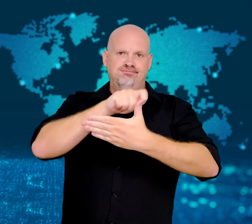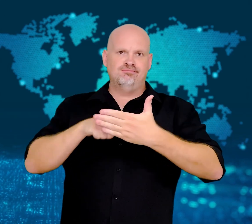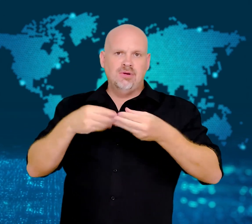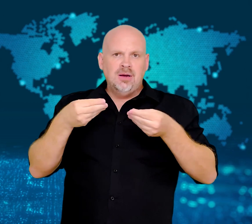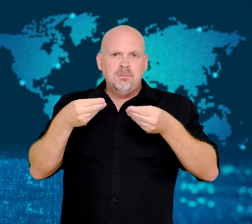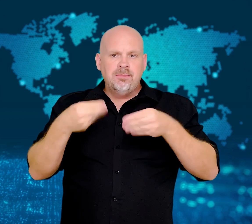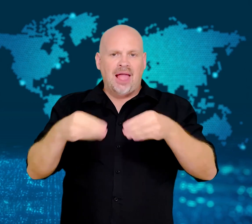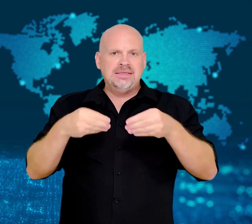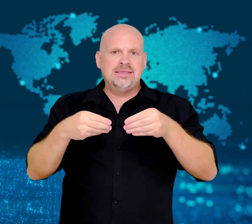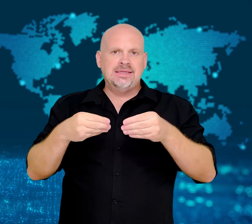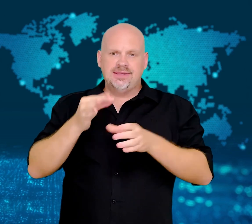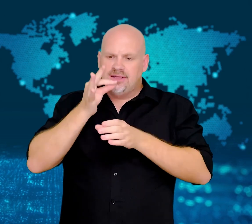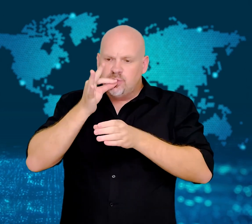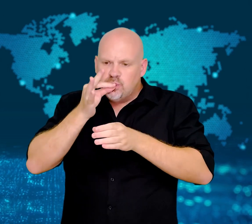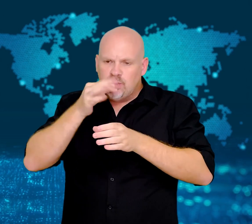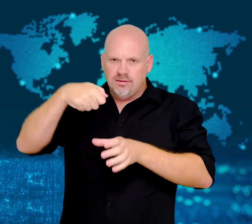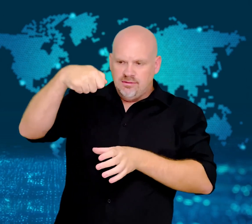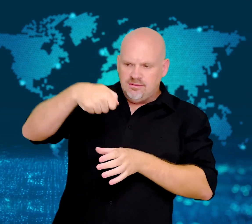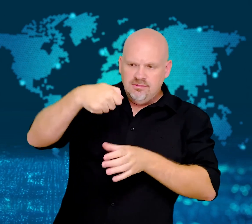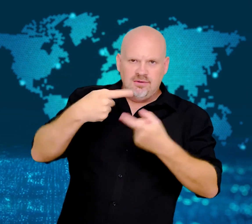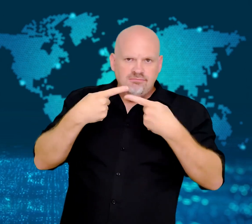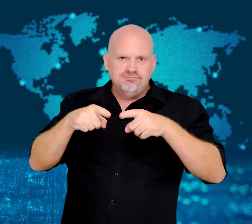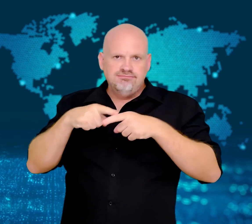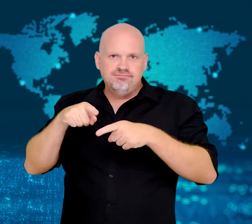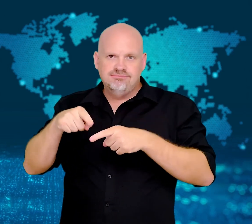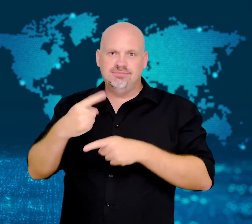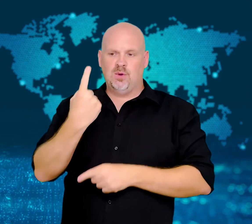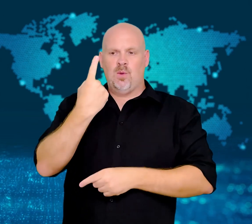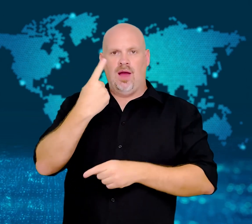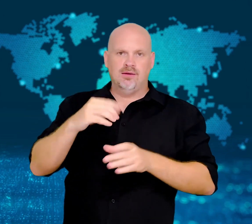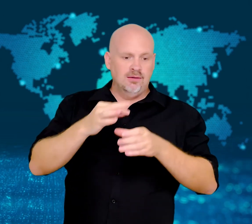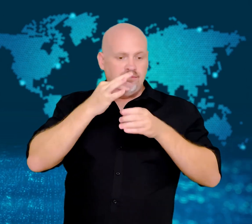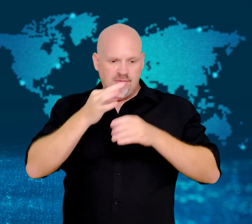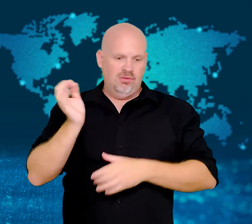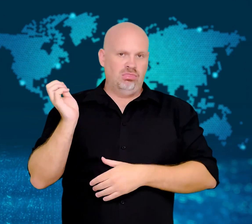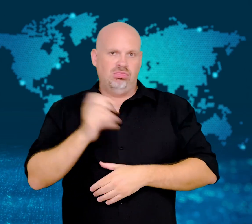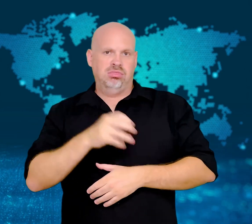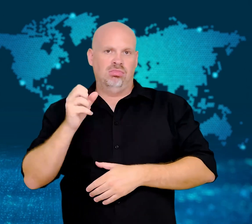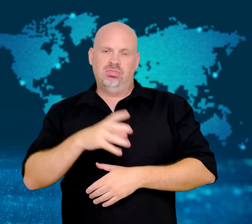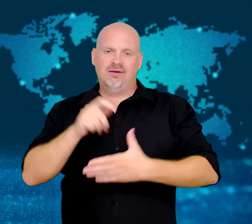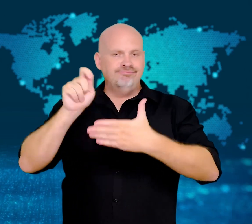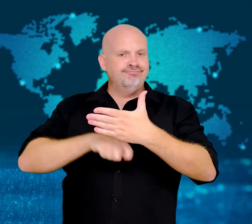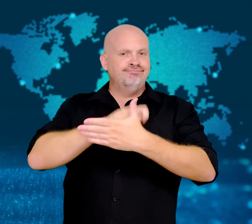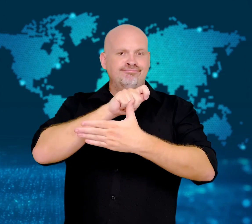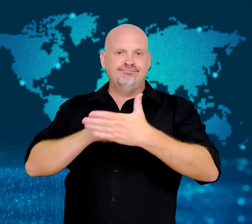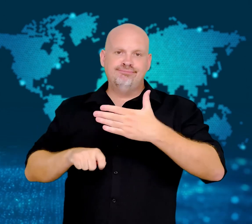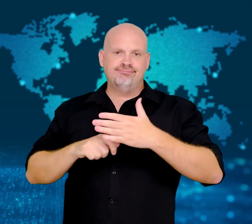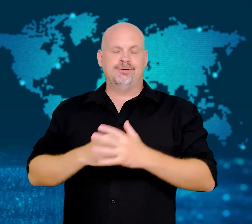On Monday, the Environment Ministry released regulations